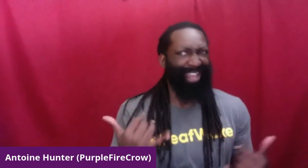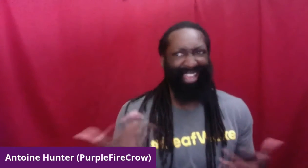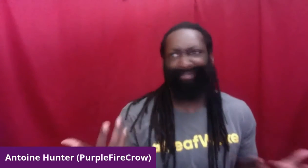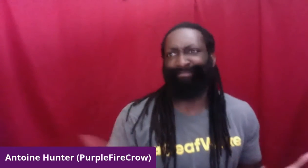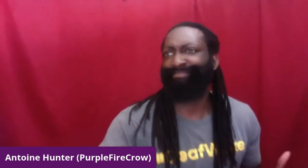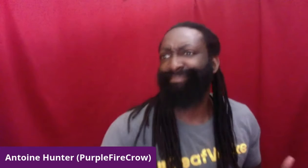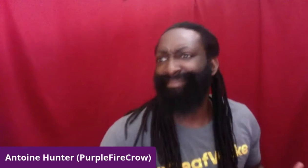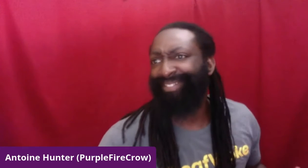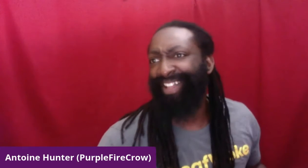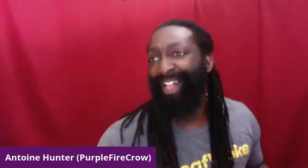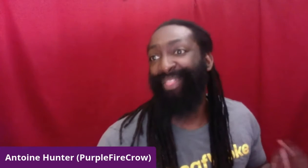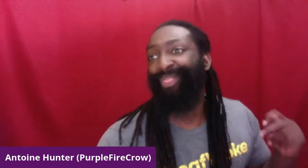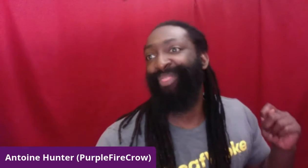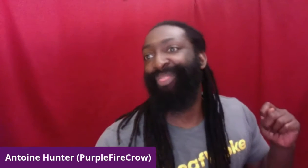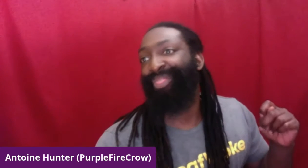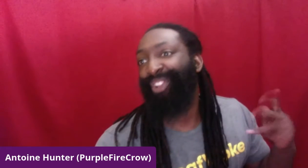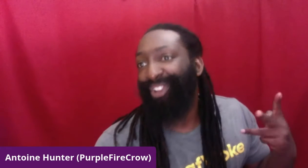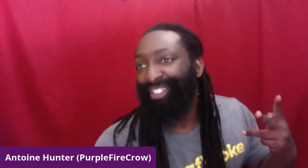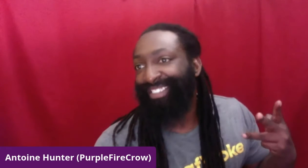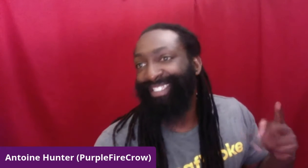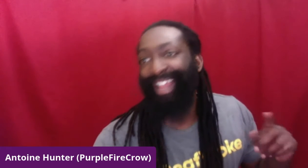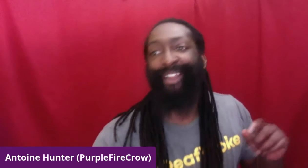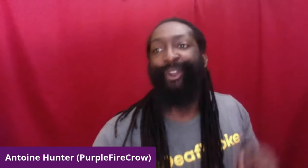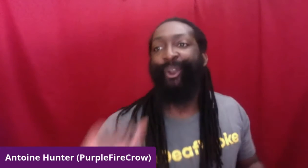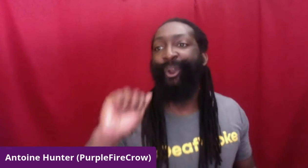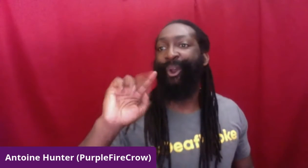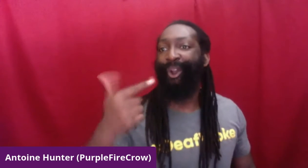I'm really excited for today's event.